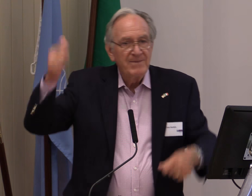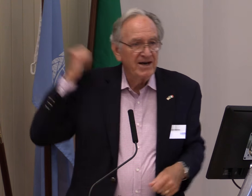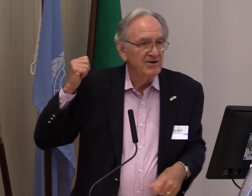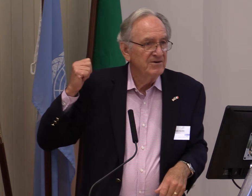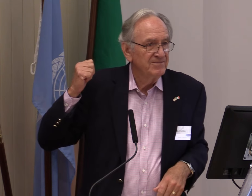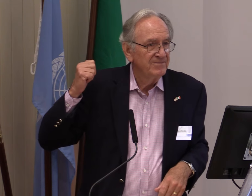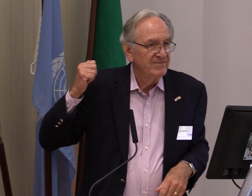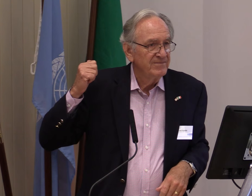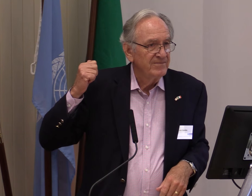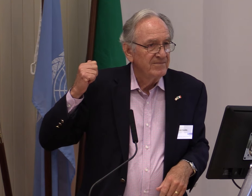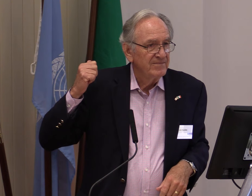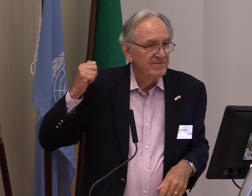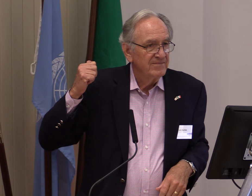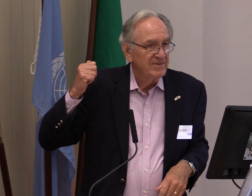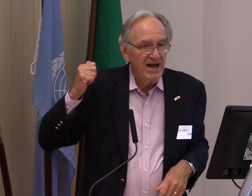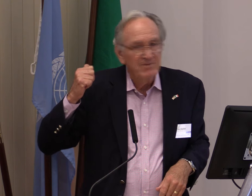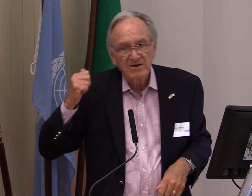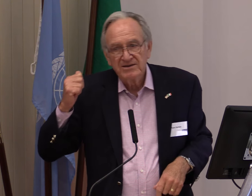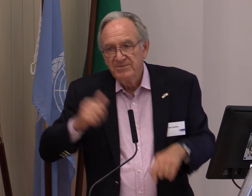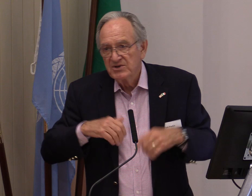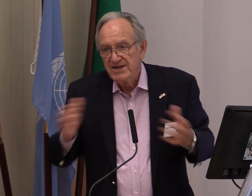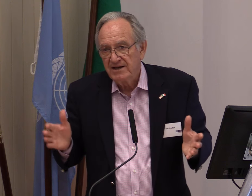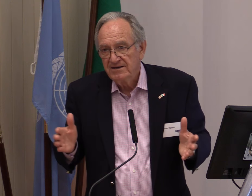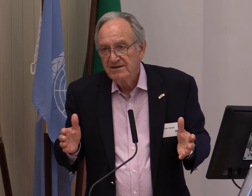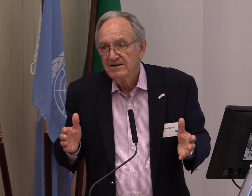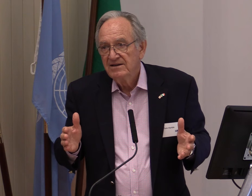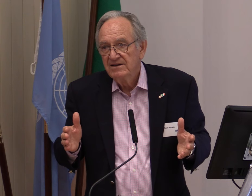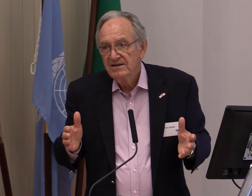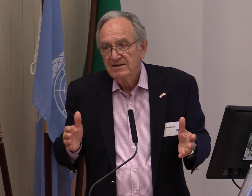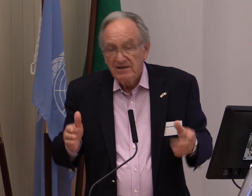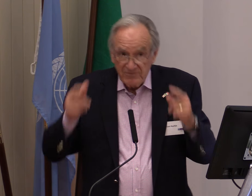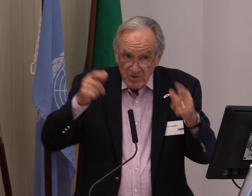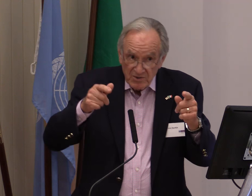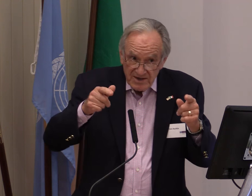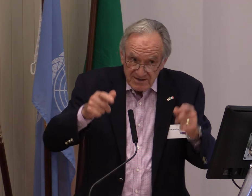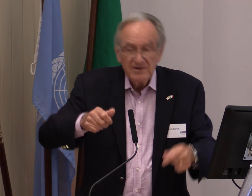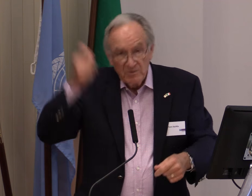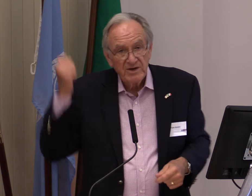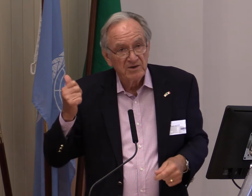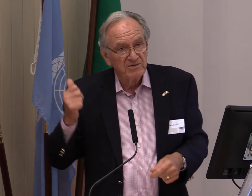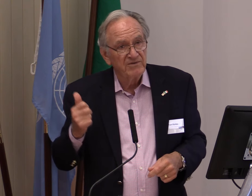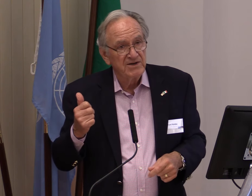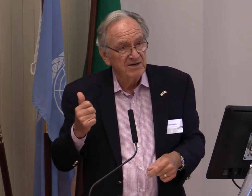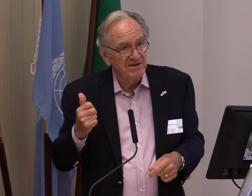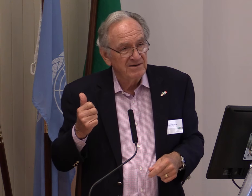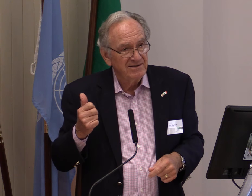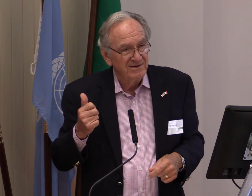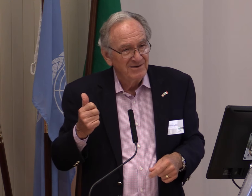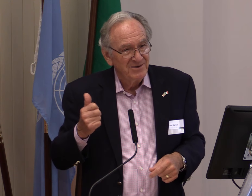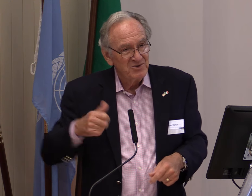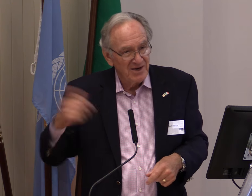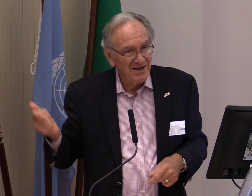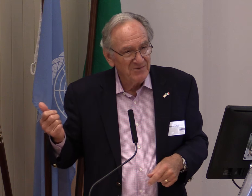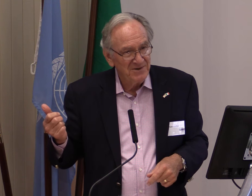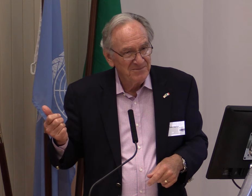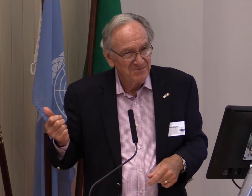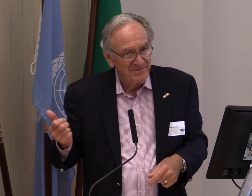I'm out of here. The bill's dead. If you agree, we'll get it over the finish line. So I left,